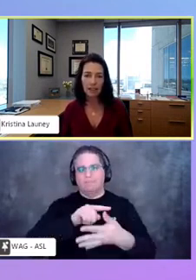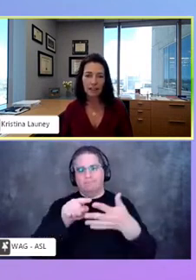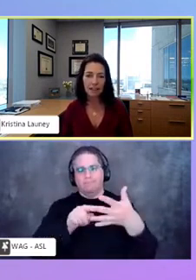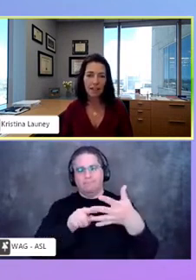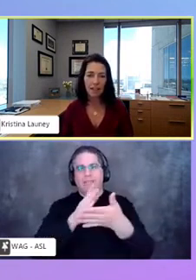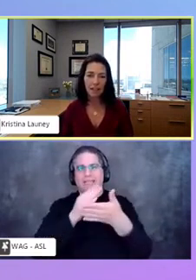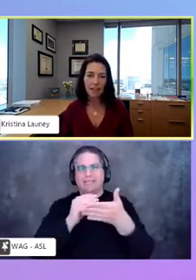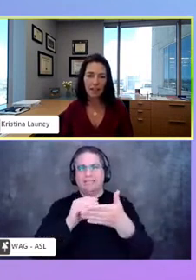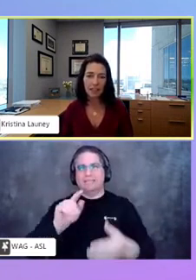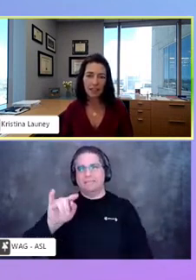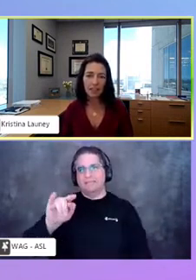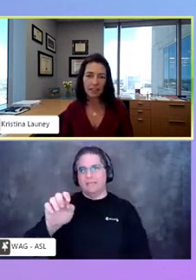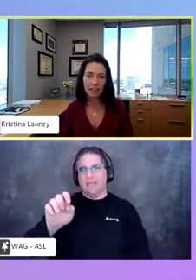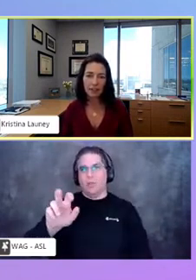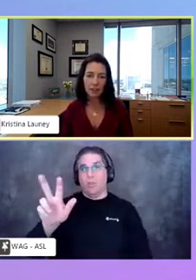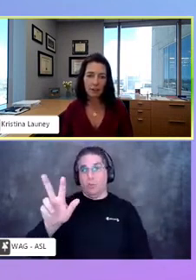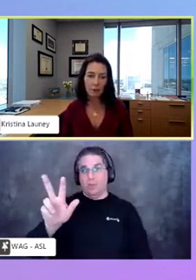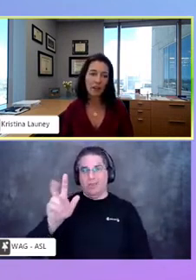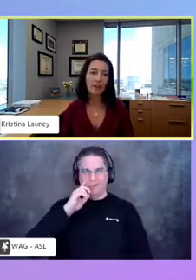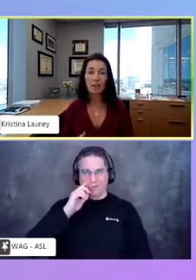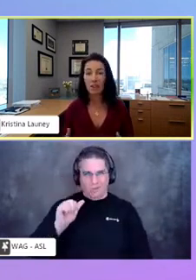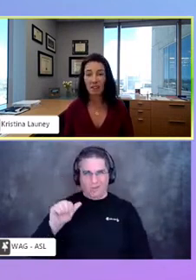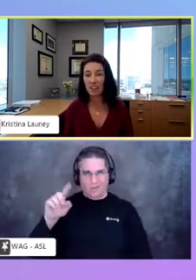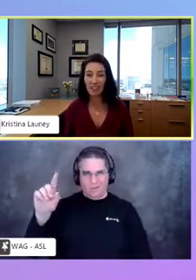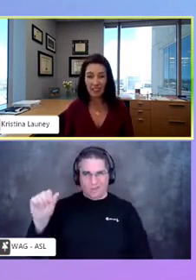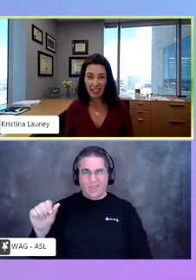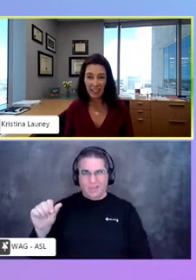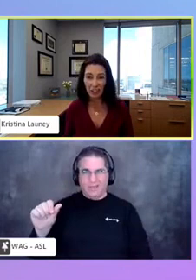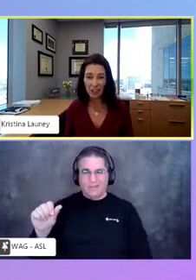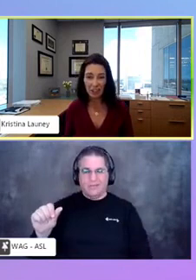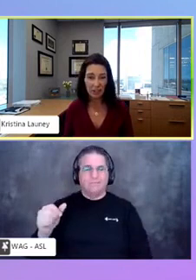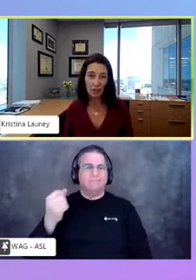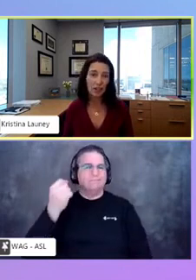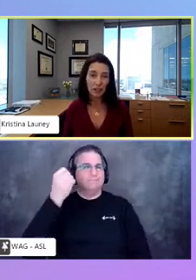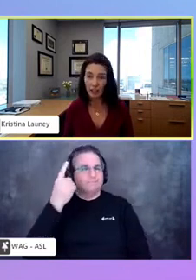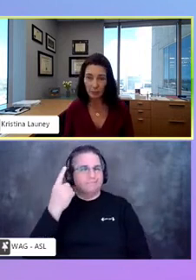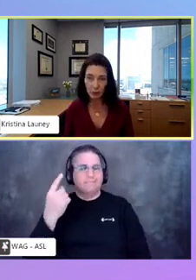level overview. What does the ADA require? we're going to